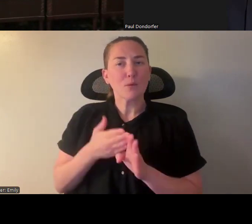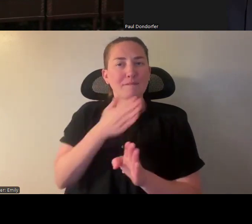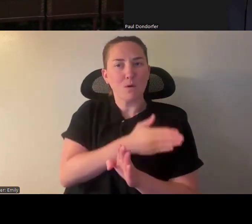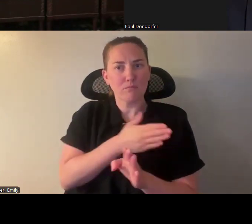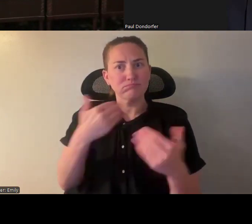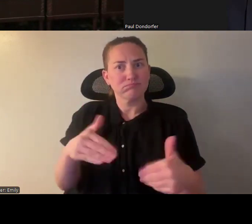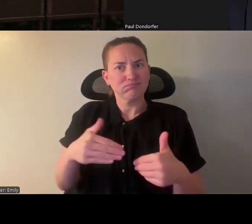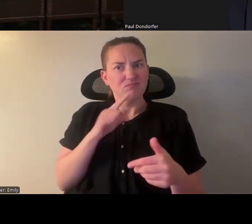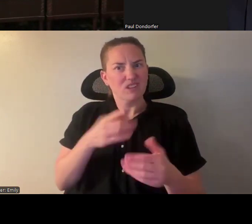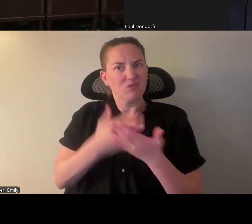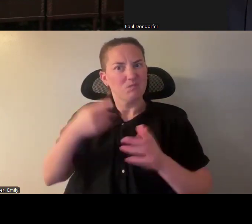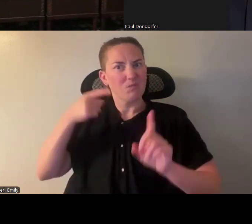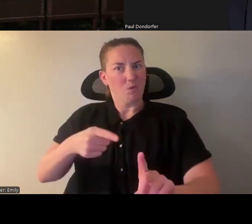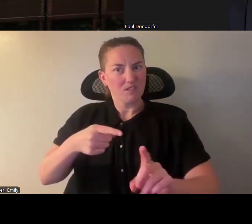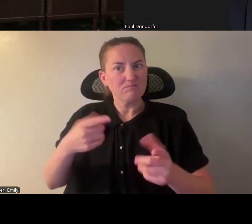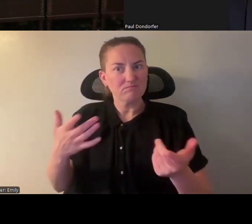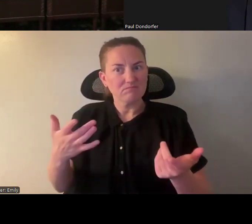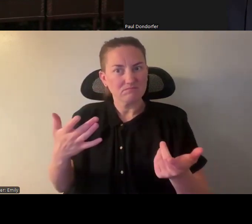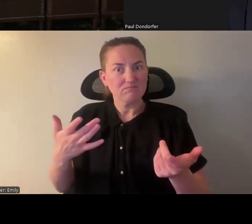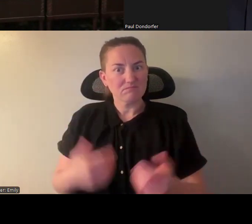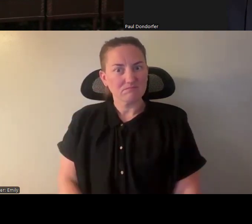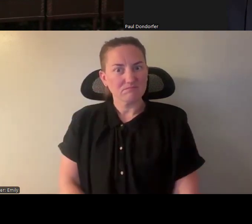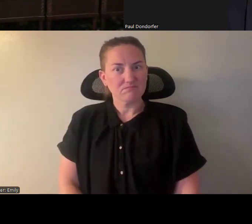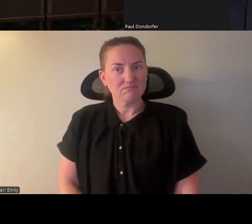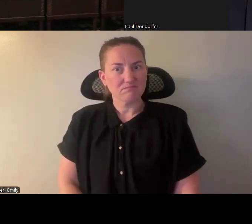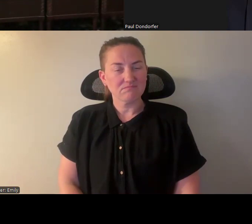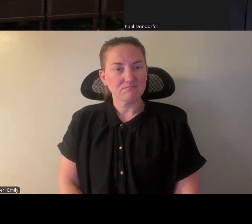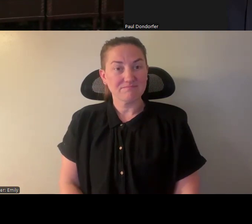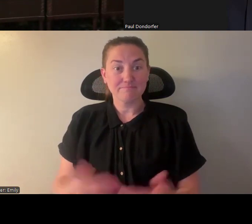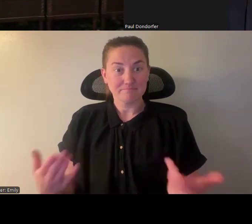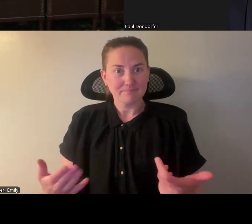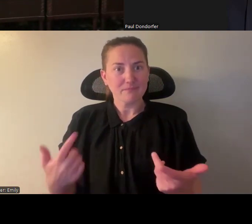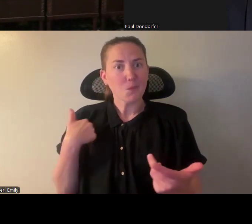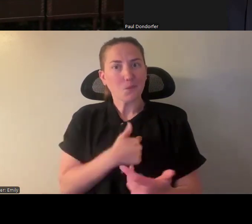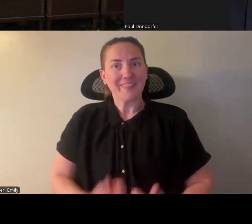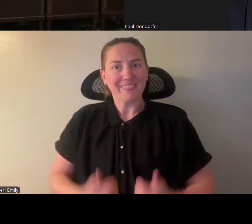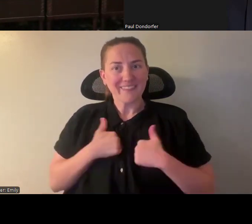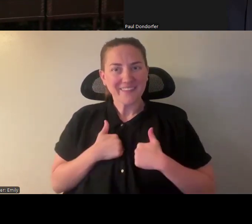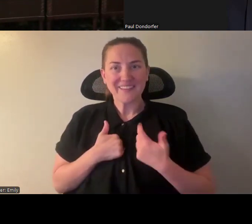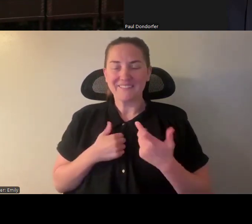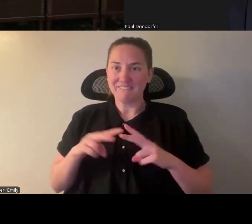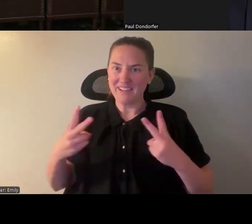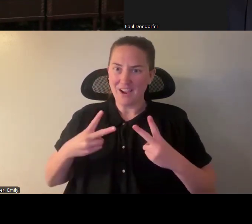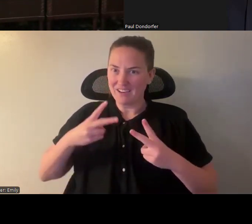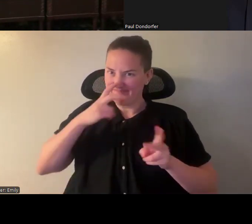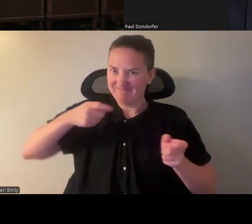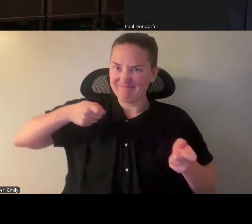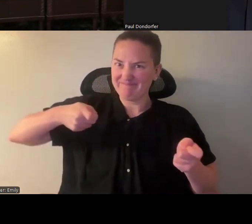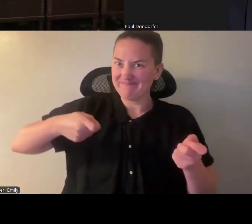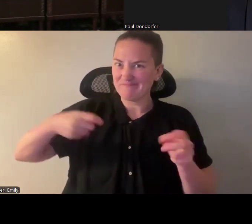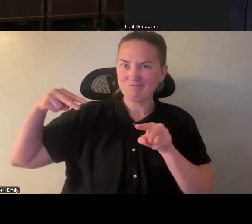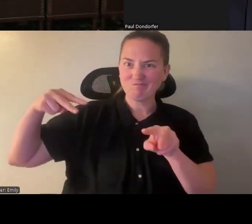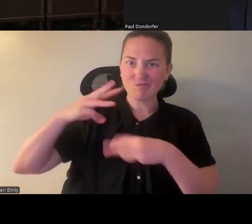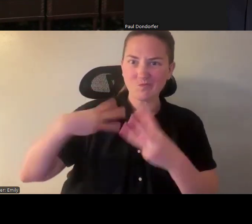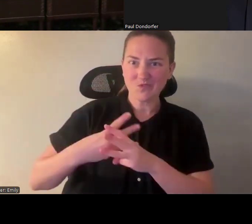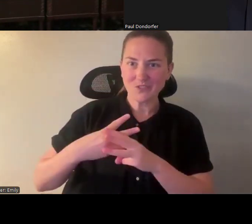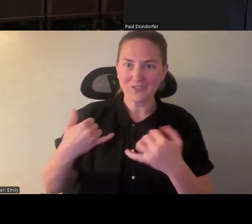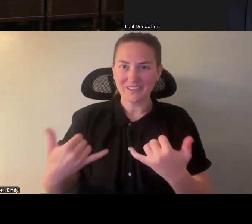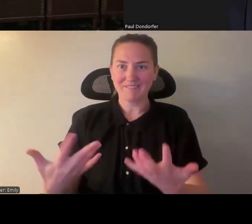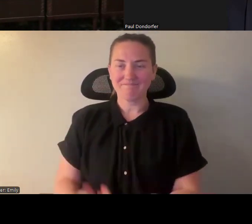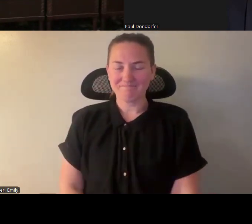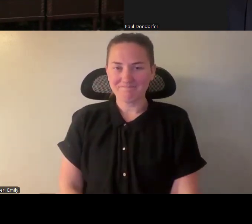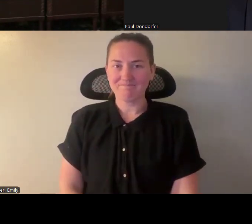a compelling point And we live in a hyper regulated and surveiled world but I'd like